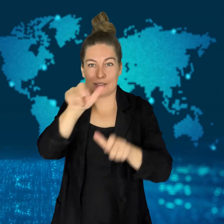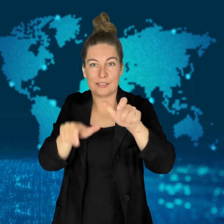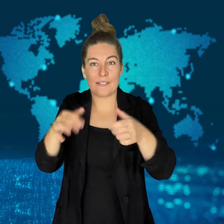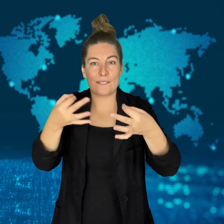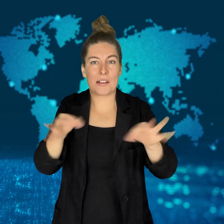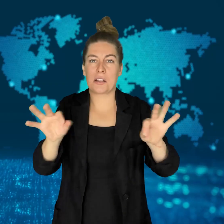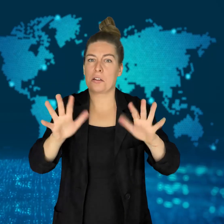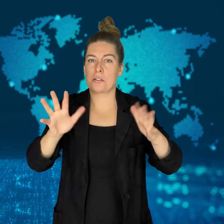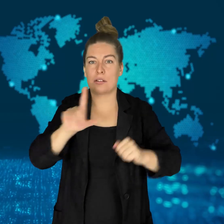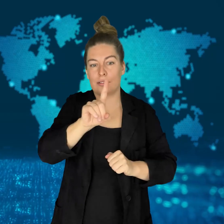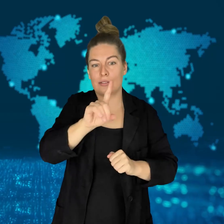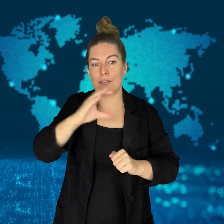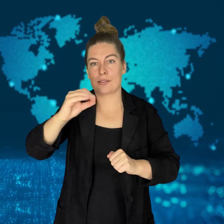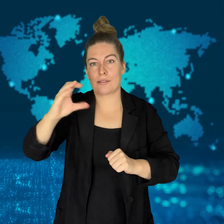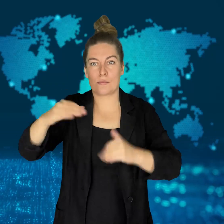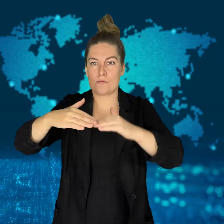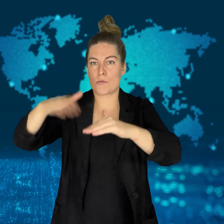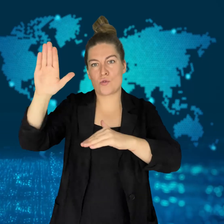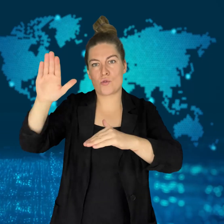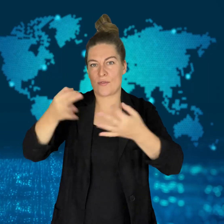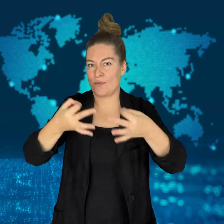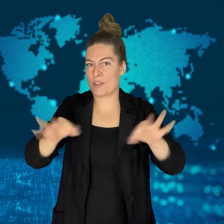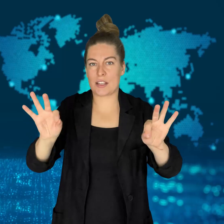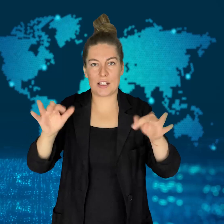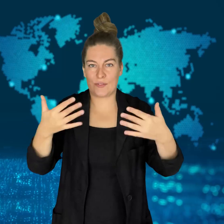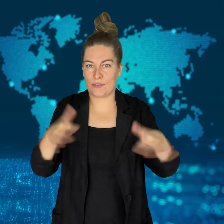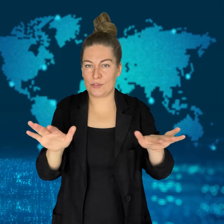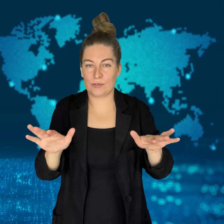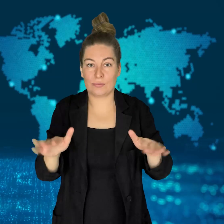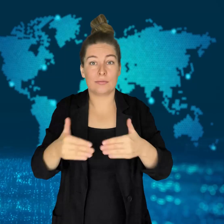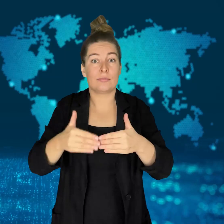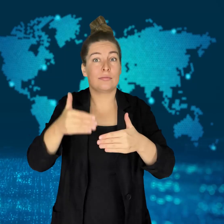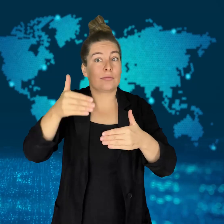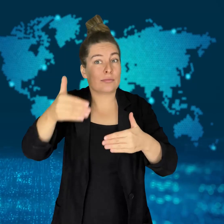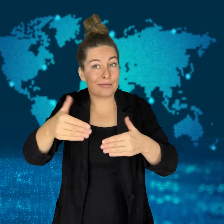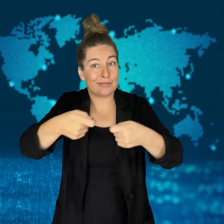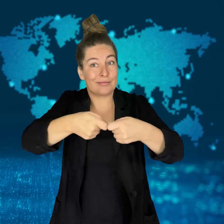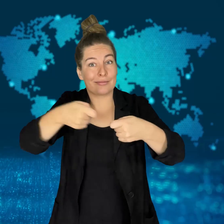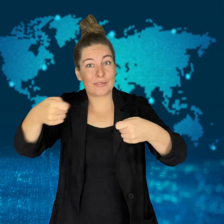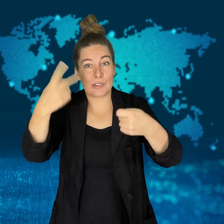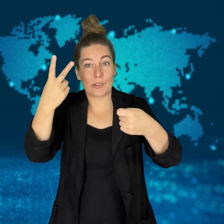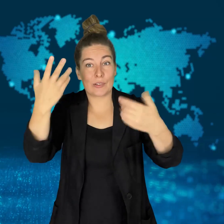more than 100 Palestinians.